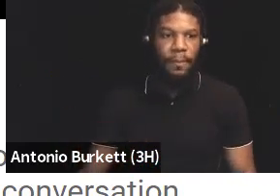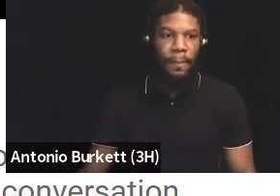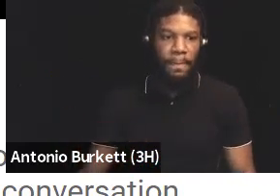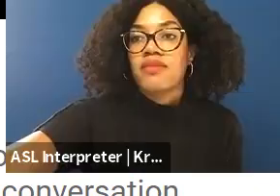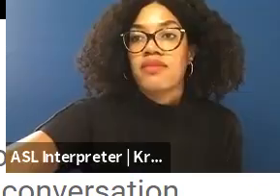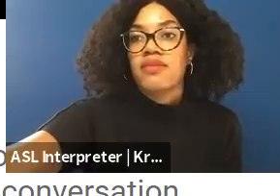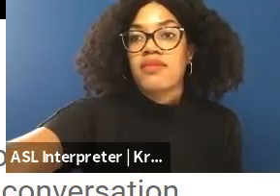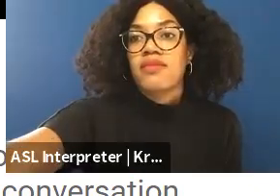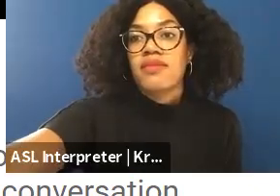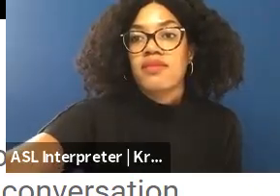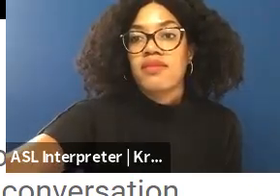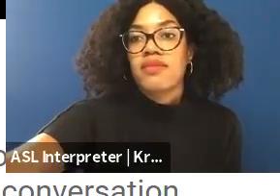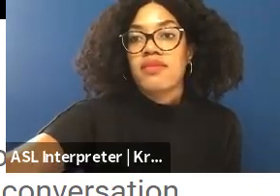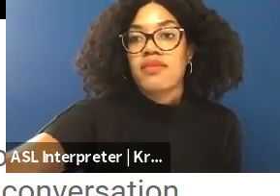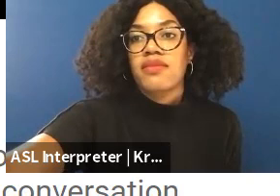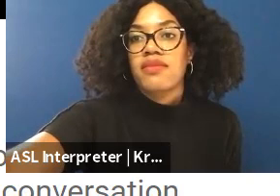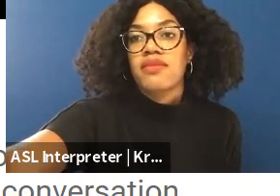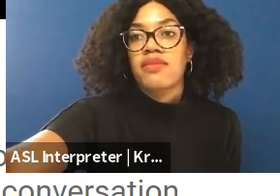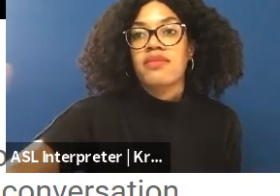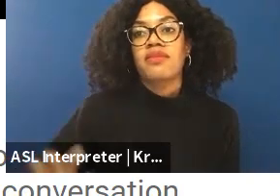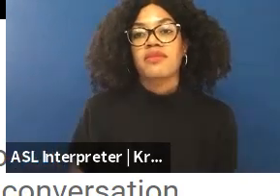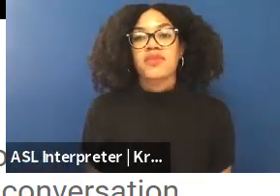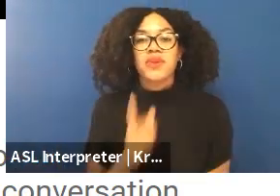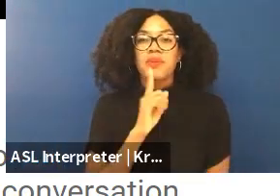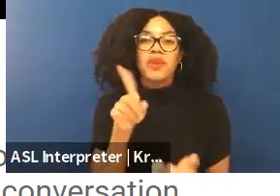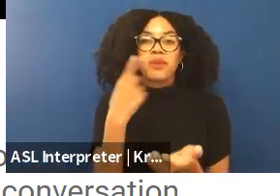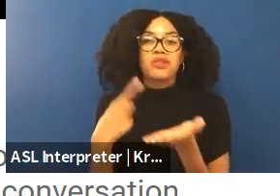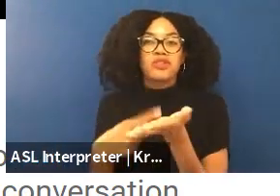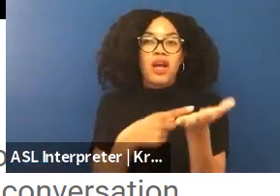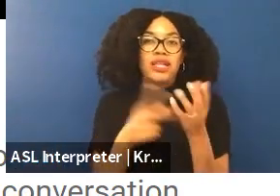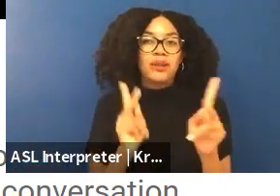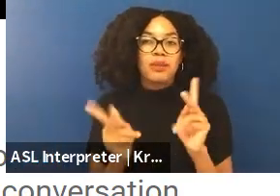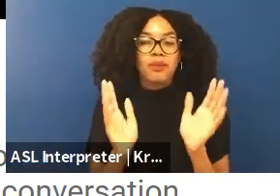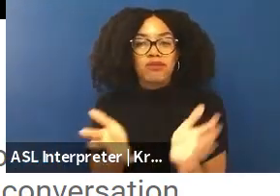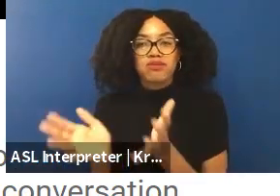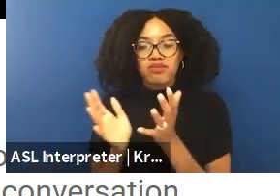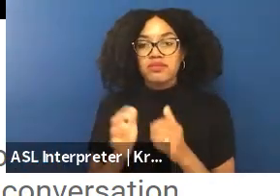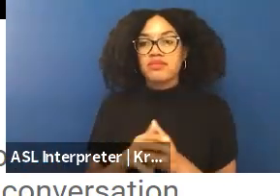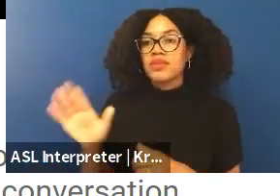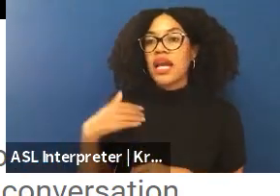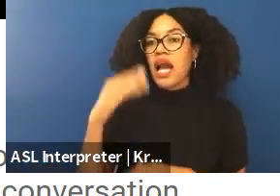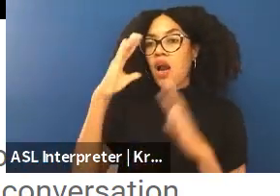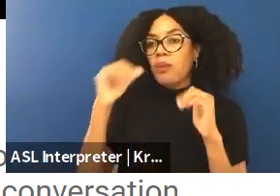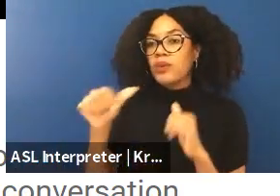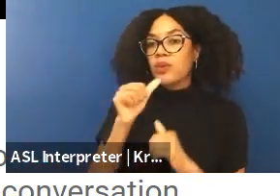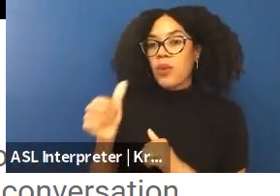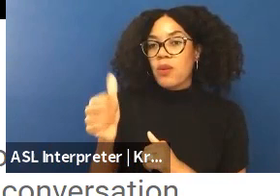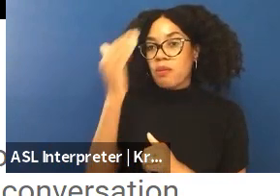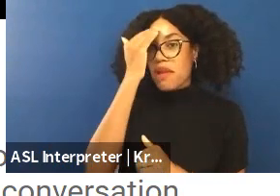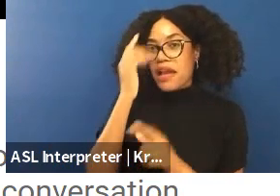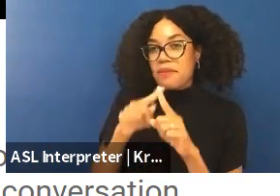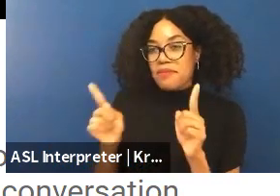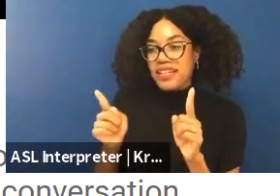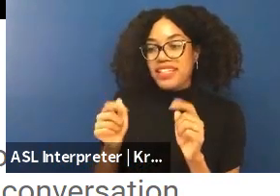[Heidi] And I hope you don't mind, I want to jump in and probably put Jamie on the spot a little